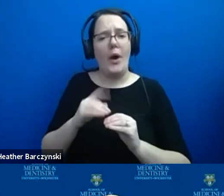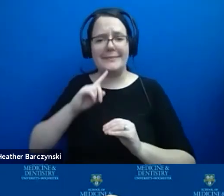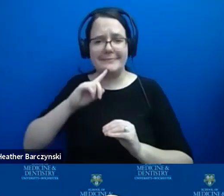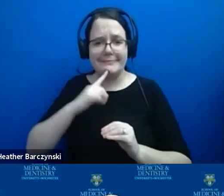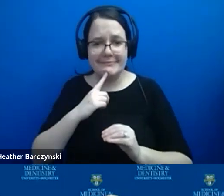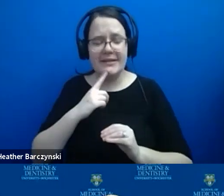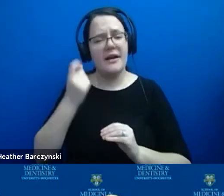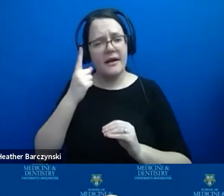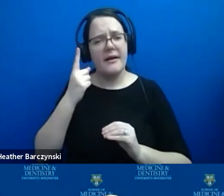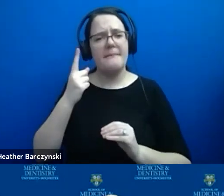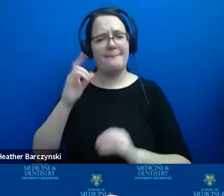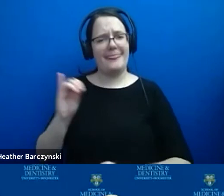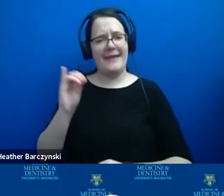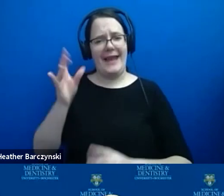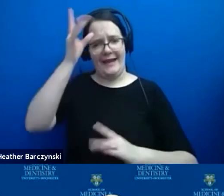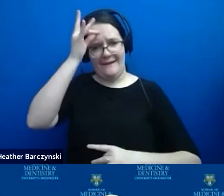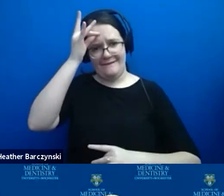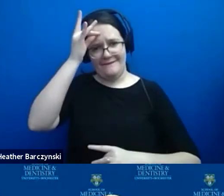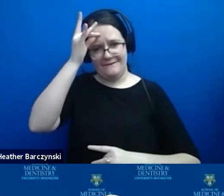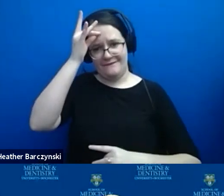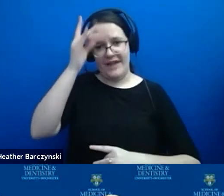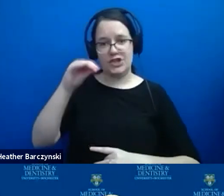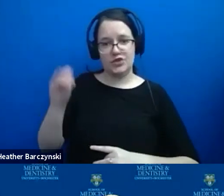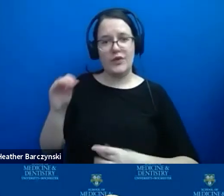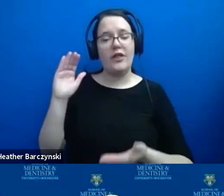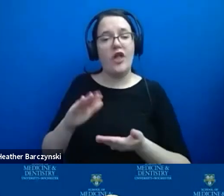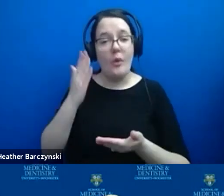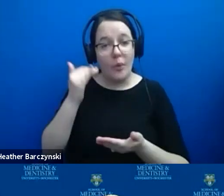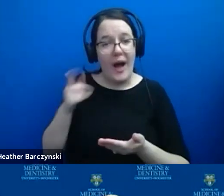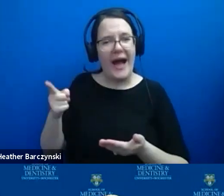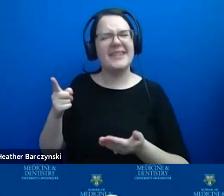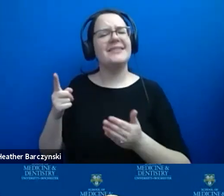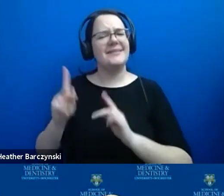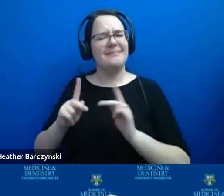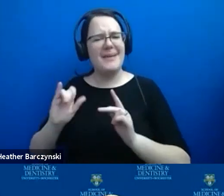generally people are retired maybe with age comes wisdom and people are sensible they stay home